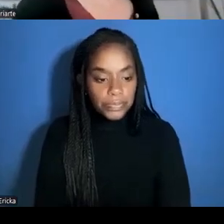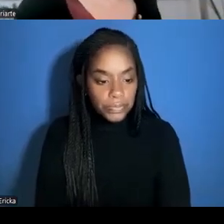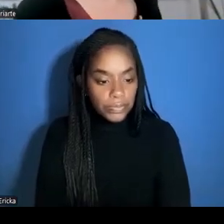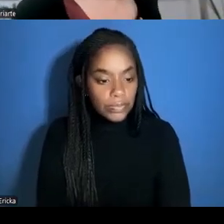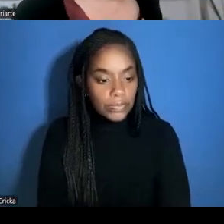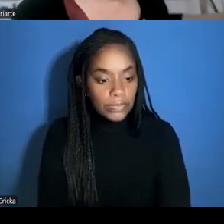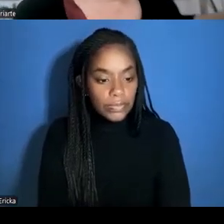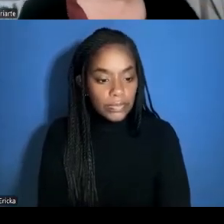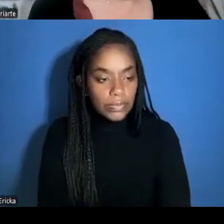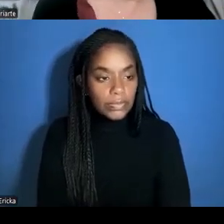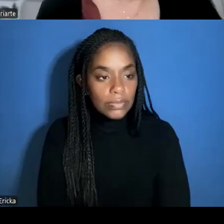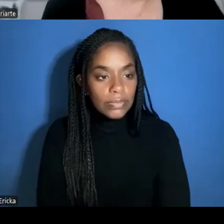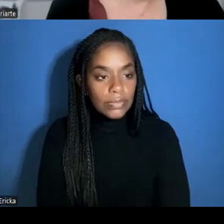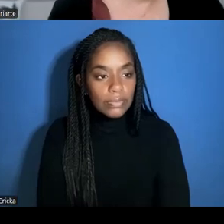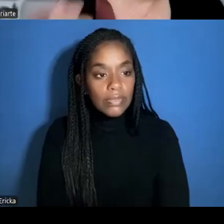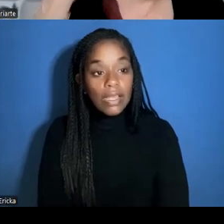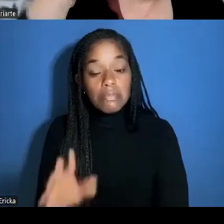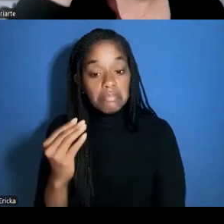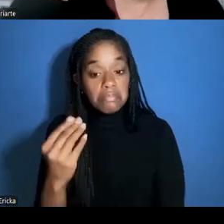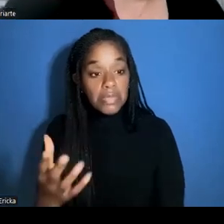has a lot of really good information on the.